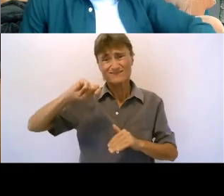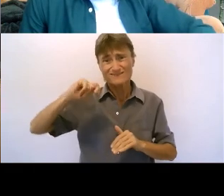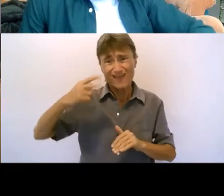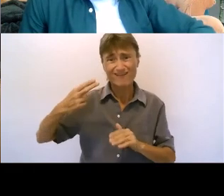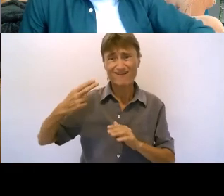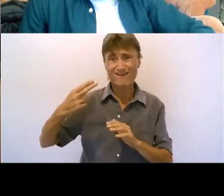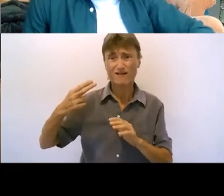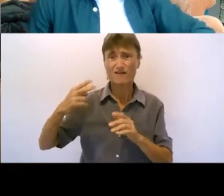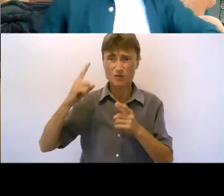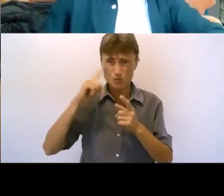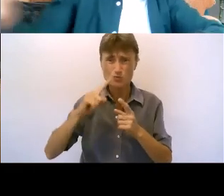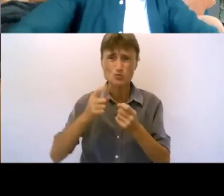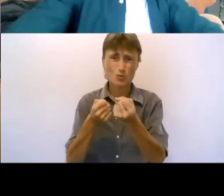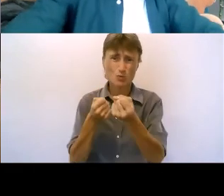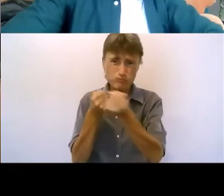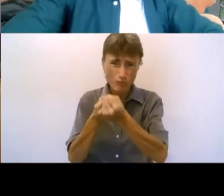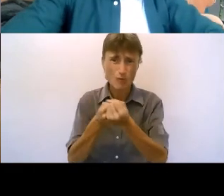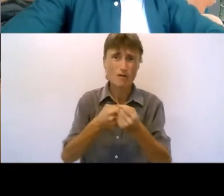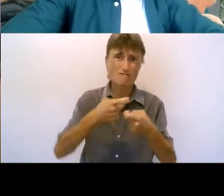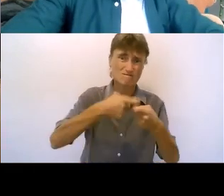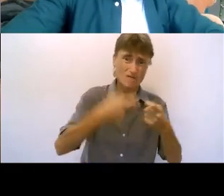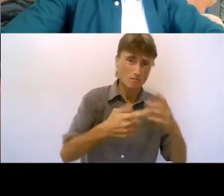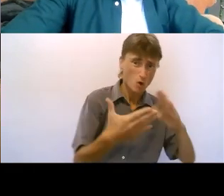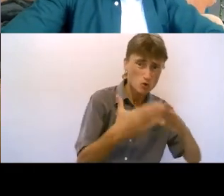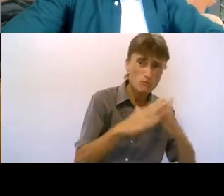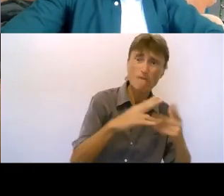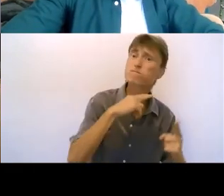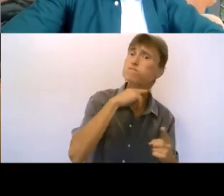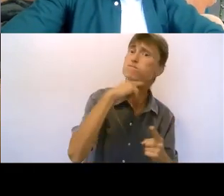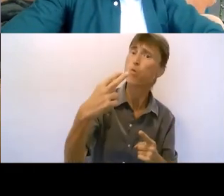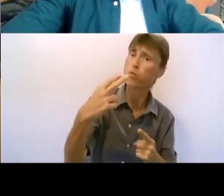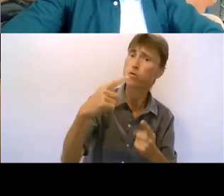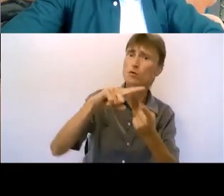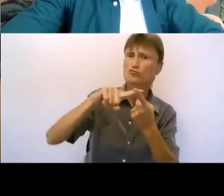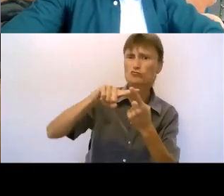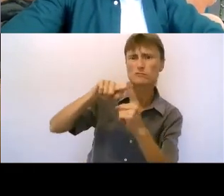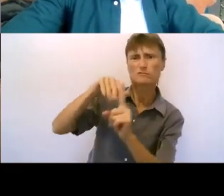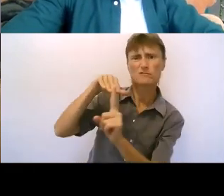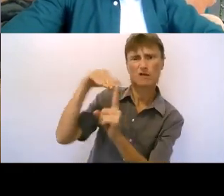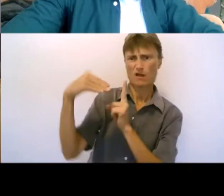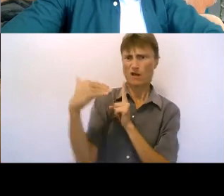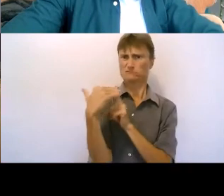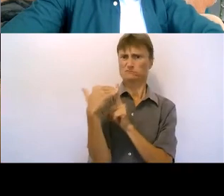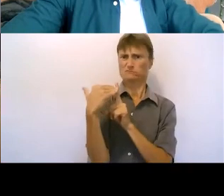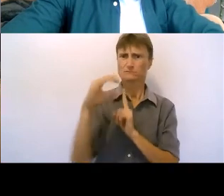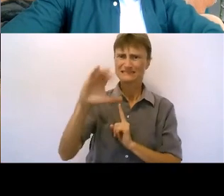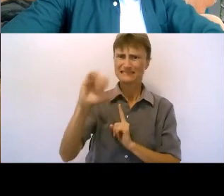Arts Development questions about where we were at in our own work around anti-racism